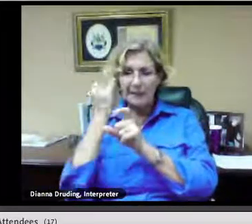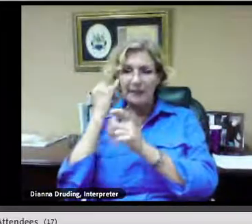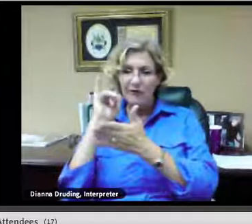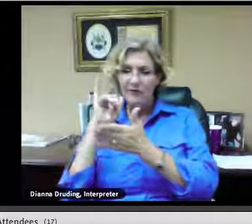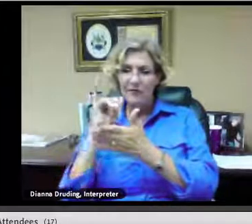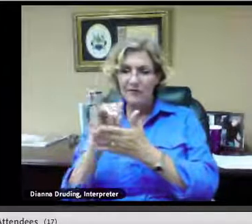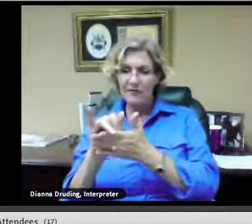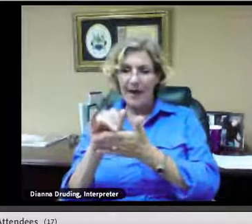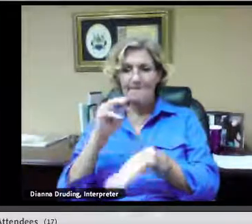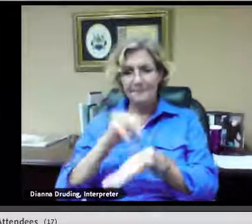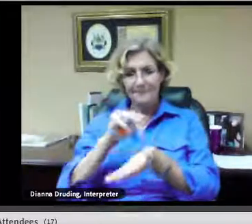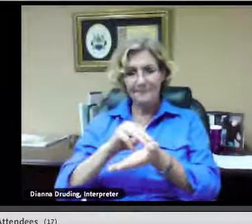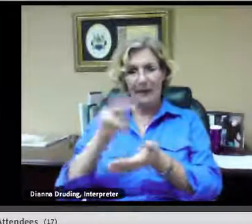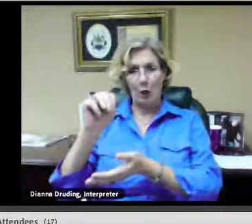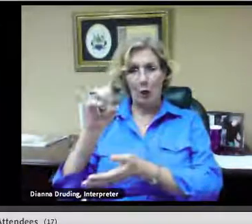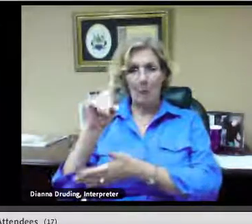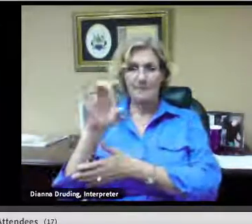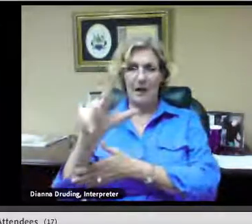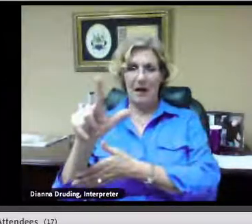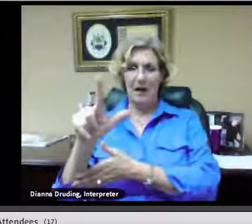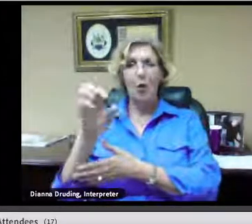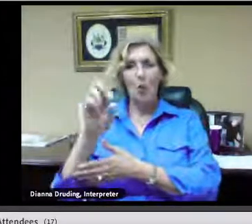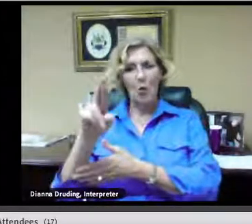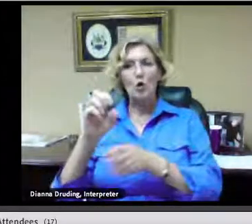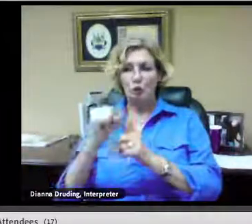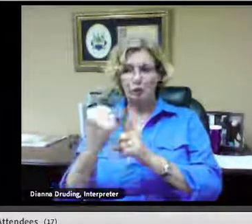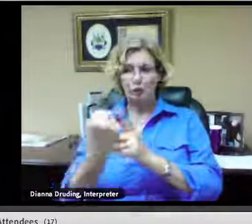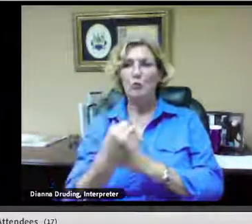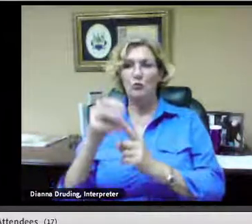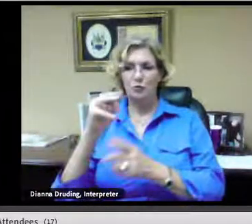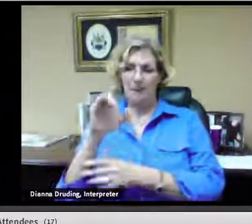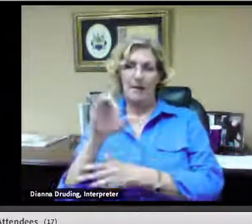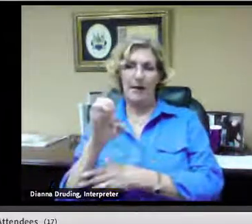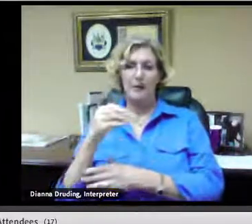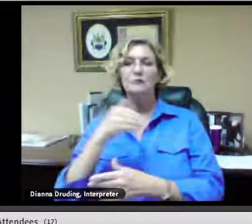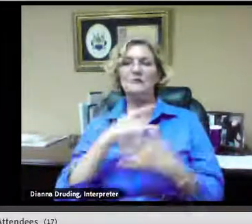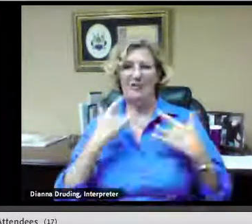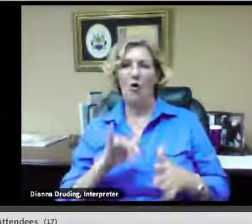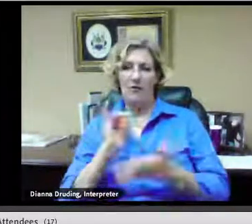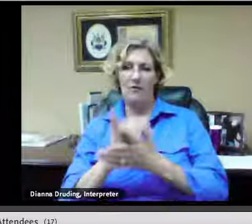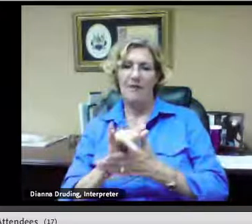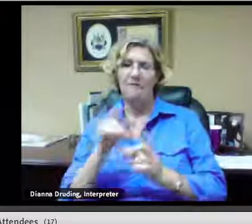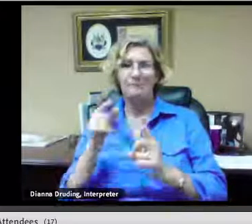Okay. So the social model, I think that it has some very good points,